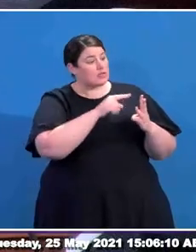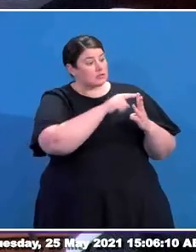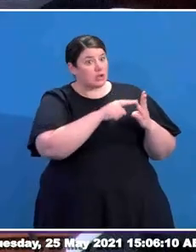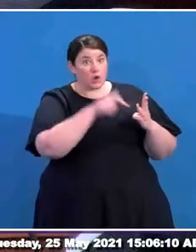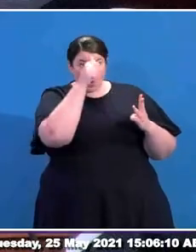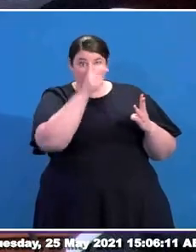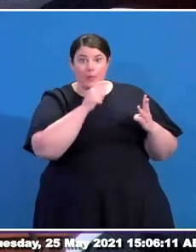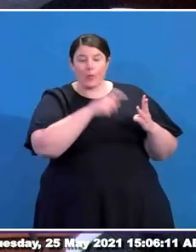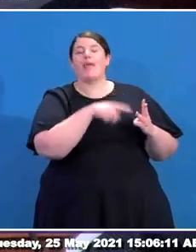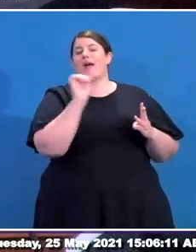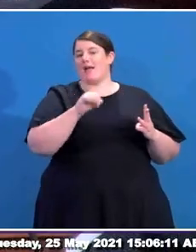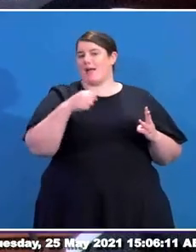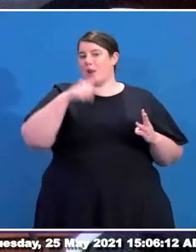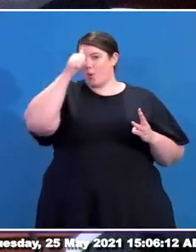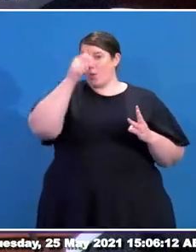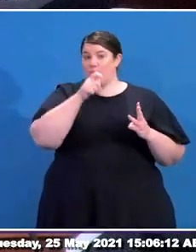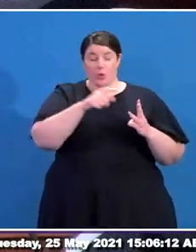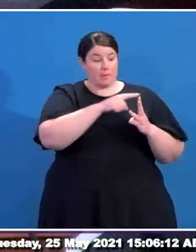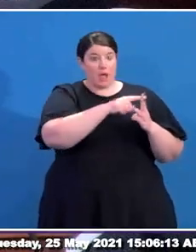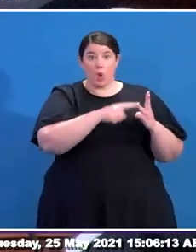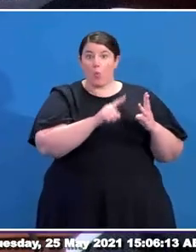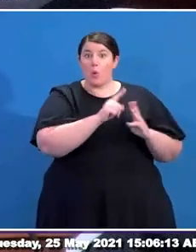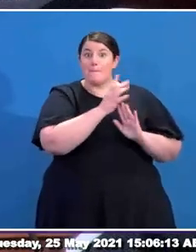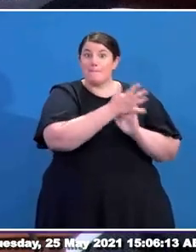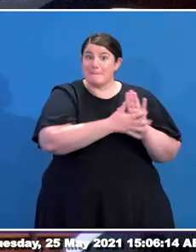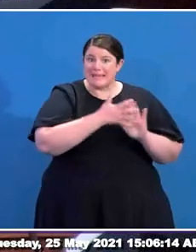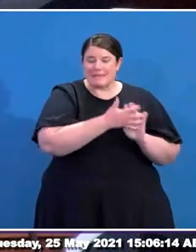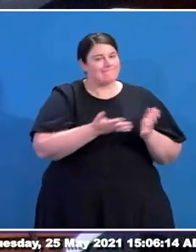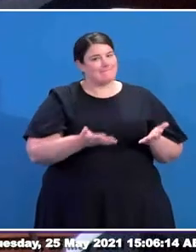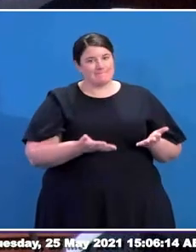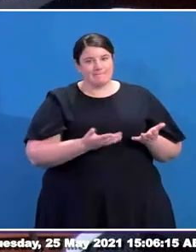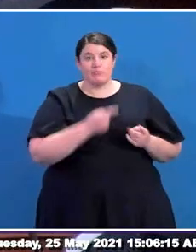of understanding of the importance of reporting to the response team